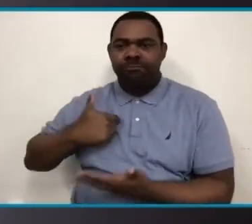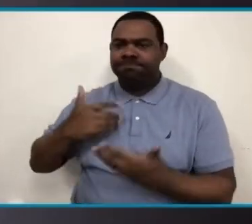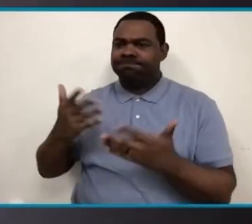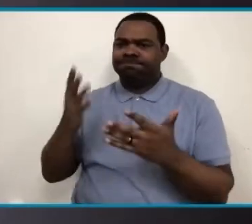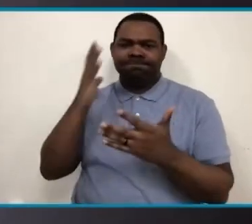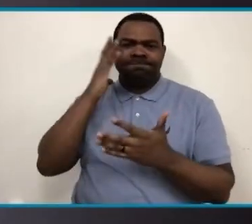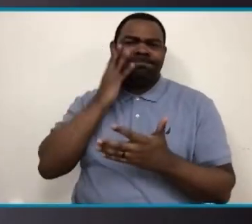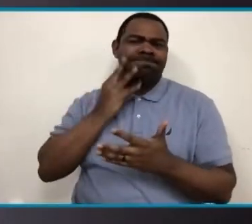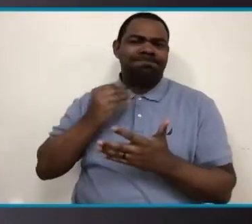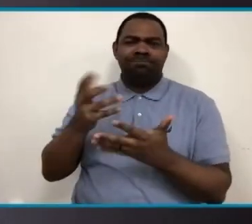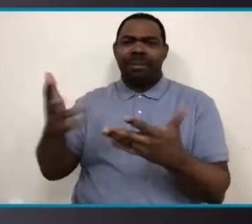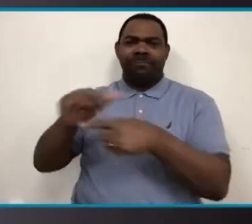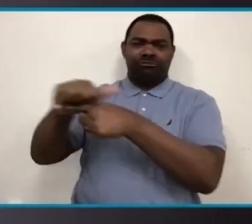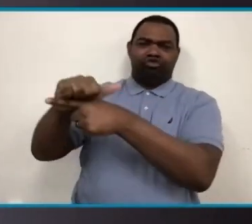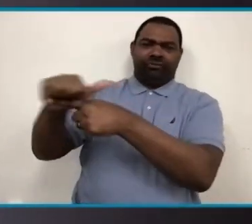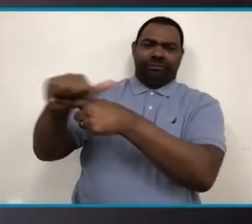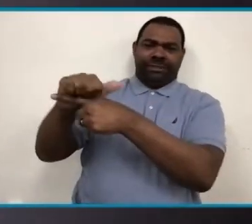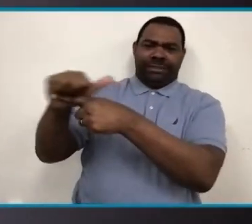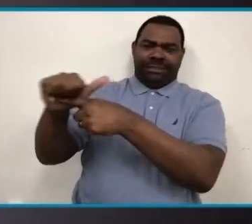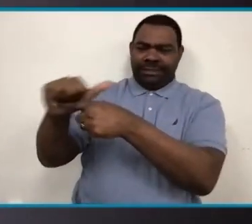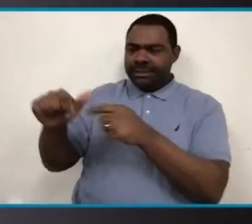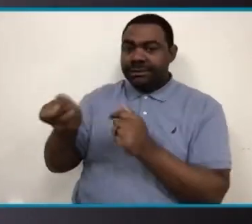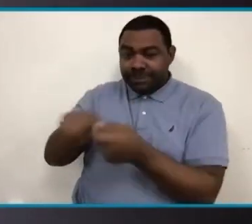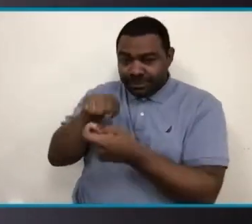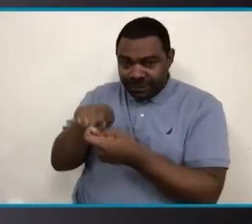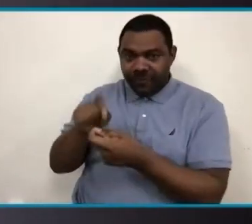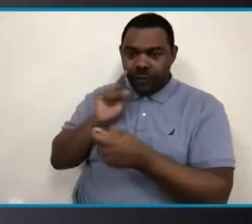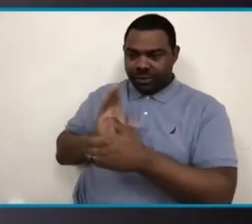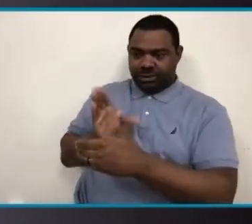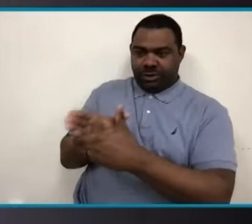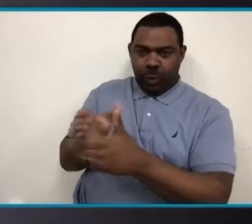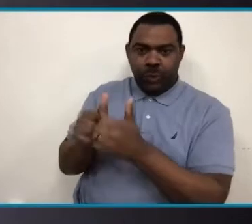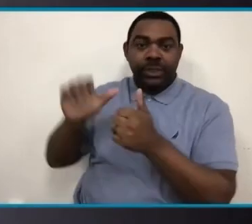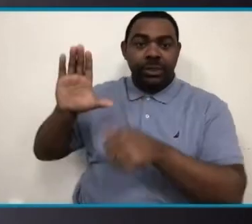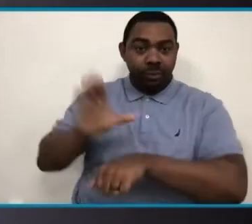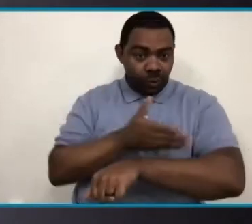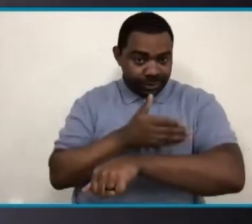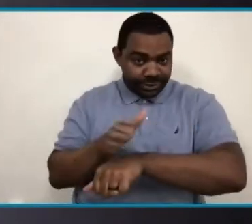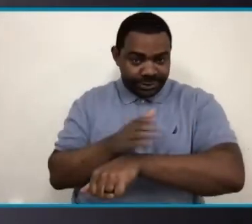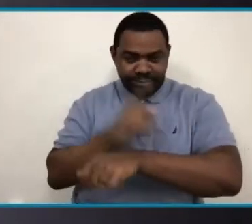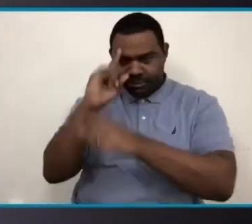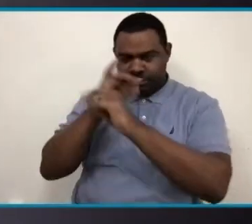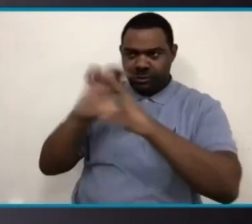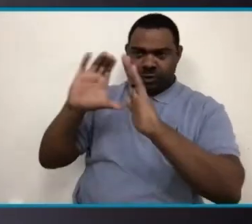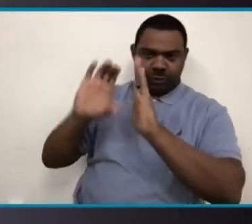particular intervention that we're using that involves music and imagery, that I've been studying in previous research.